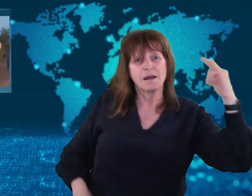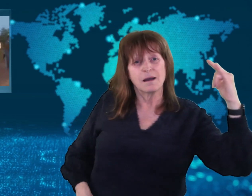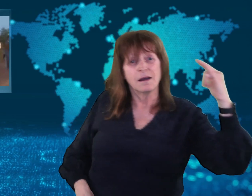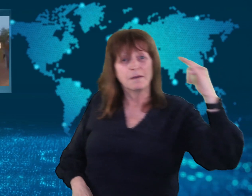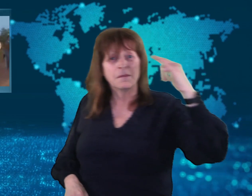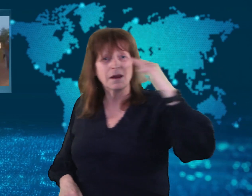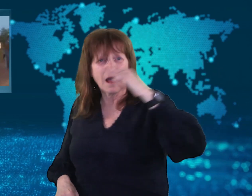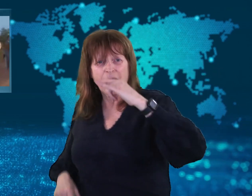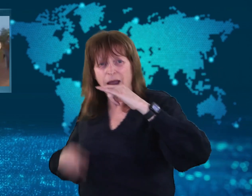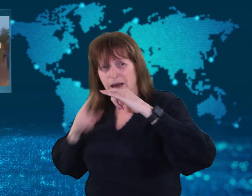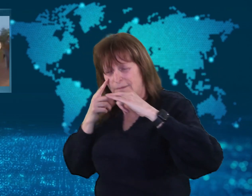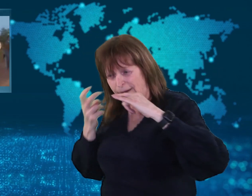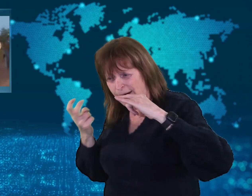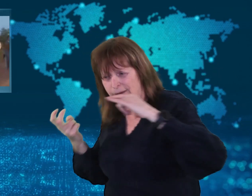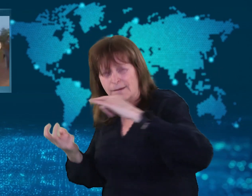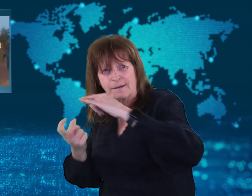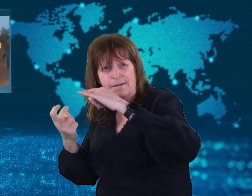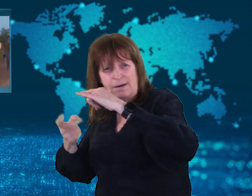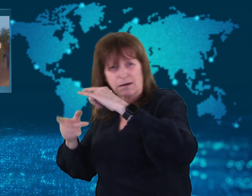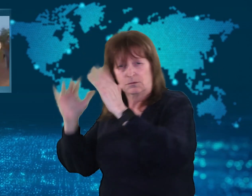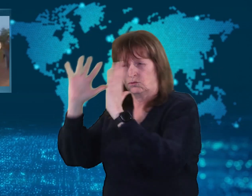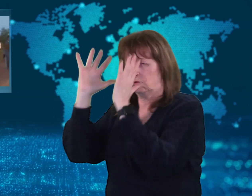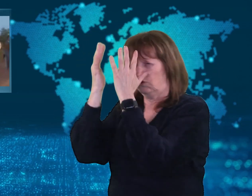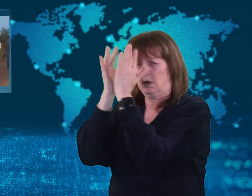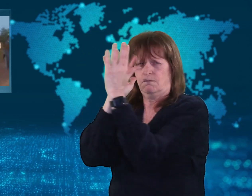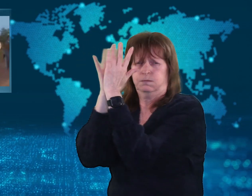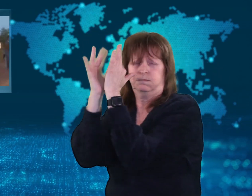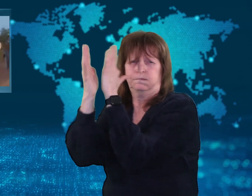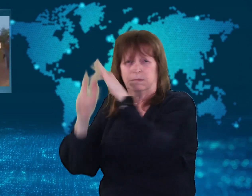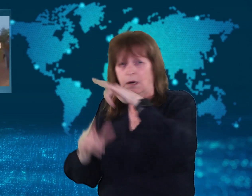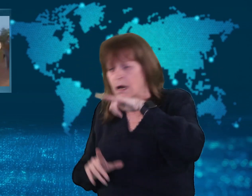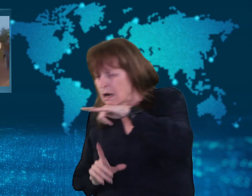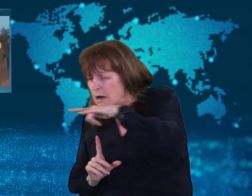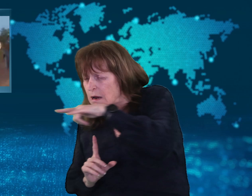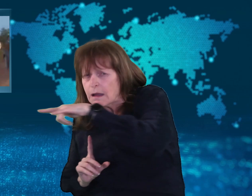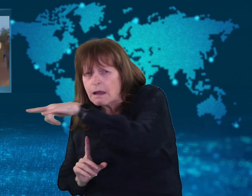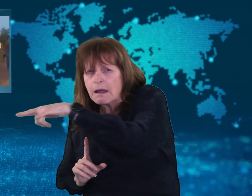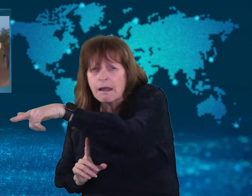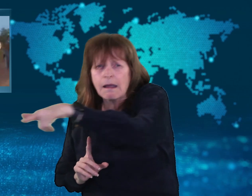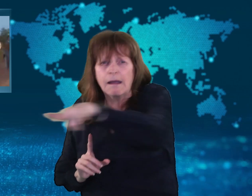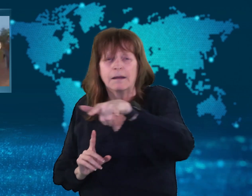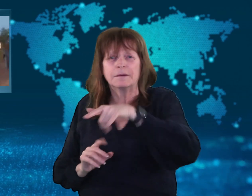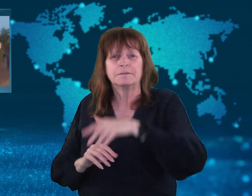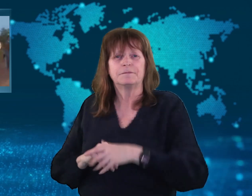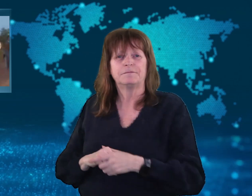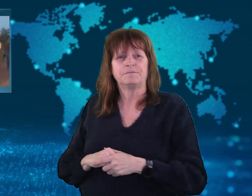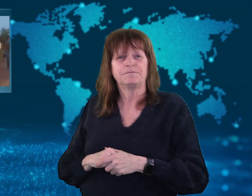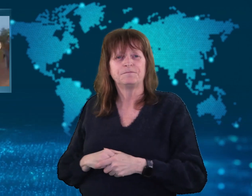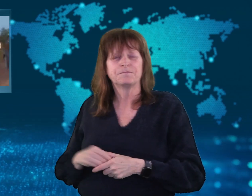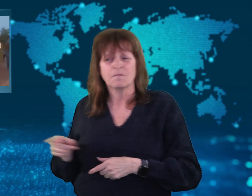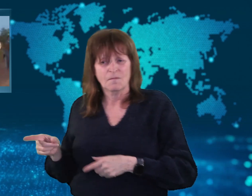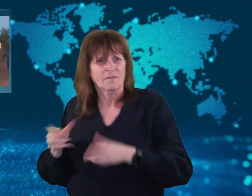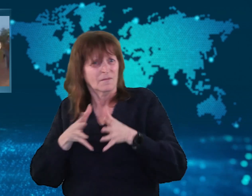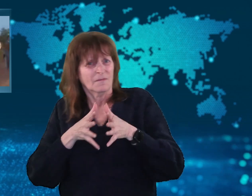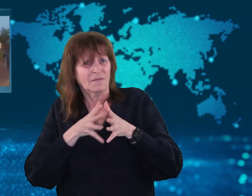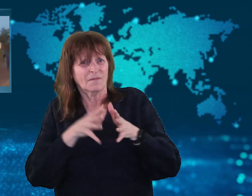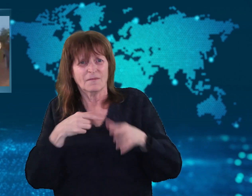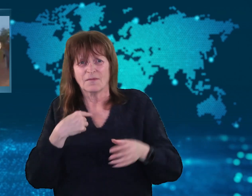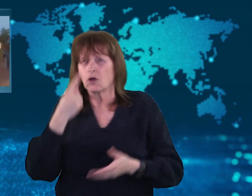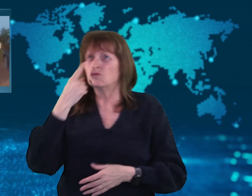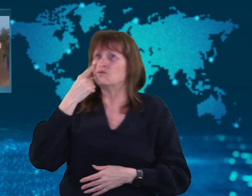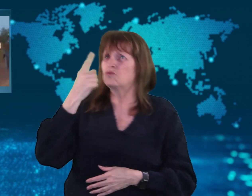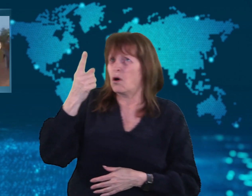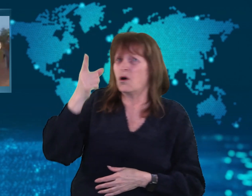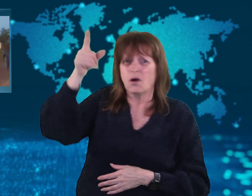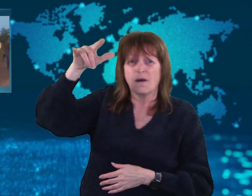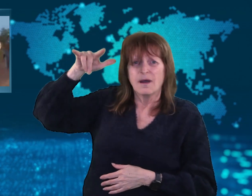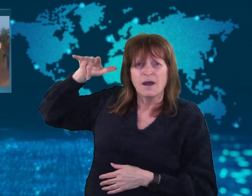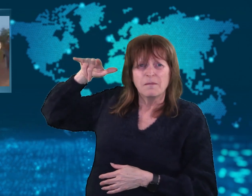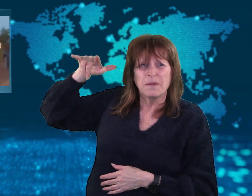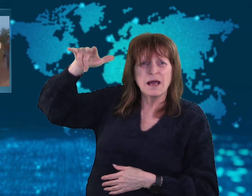During the search, Acosta's family had hired planes to locate him in the thick forest.